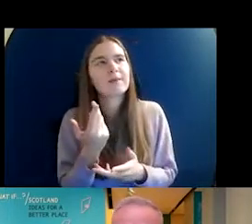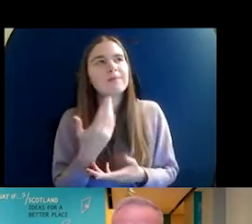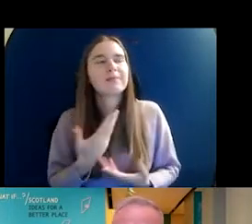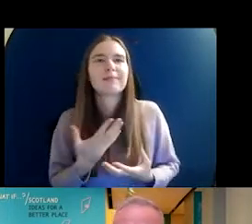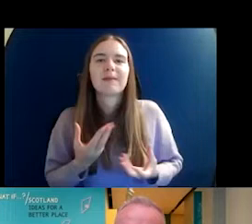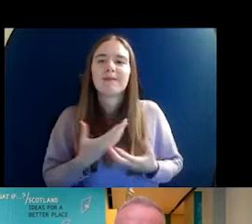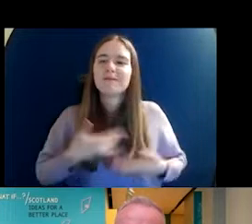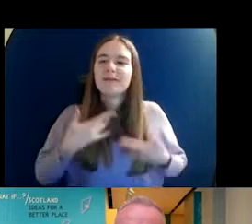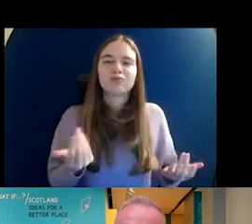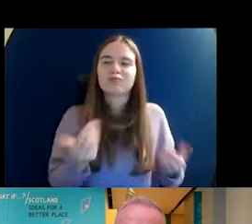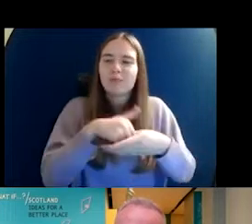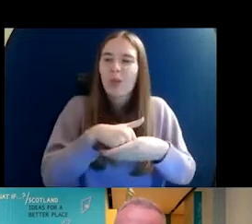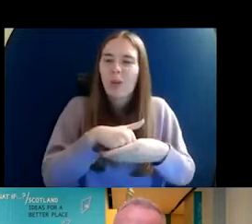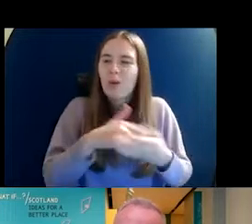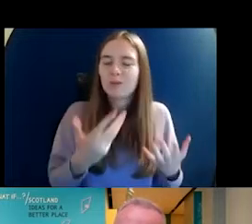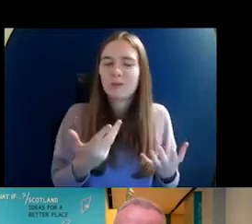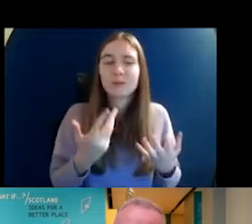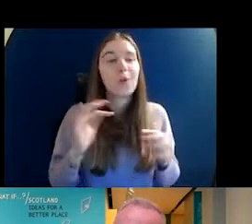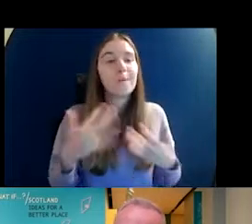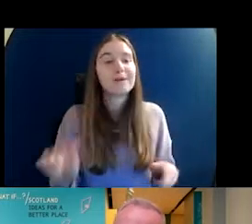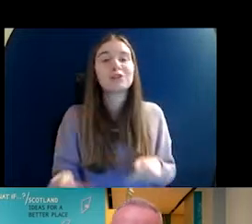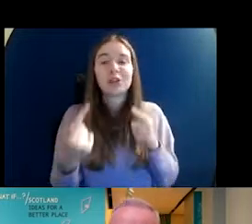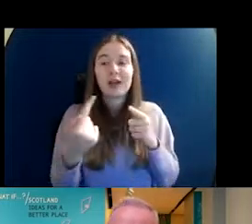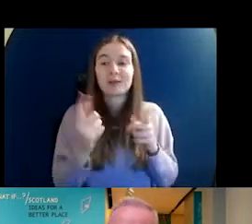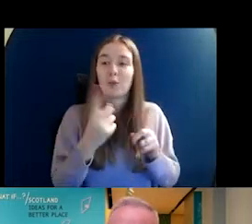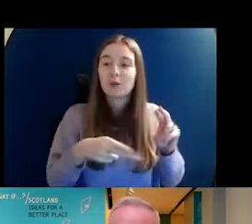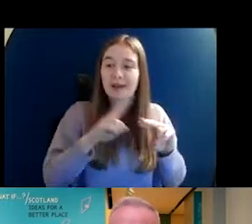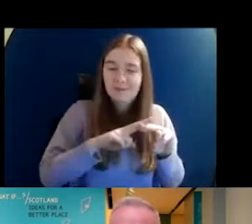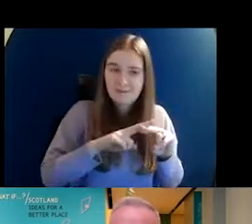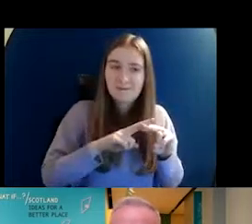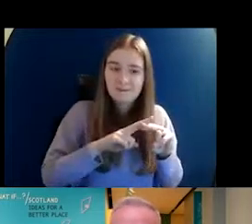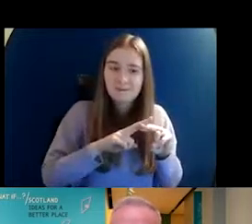So the challenge for "What if," going right back to the Venice Biennale